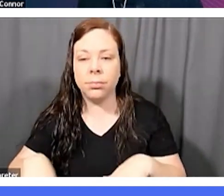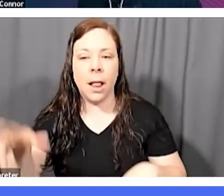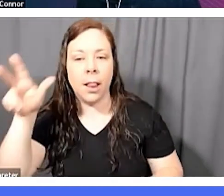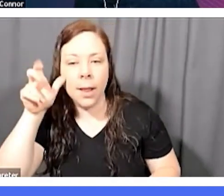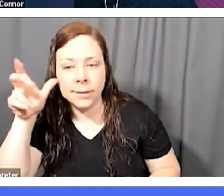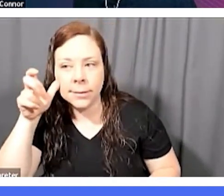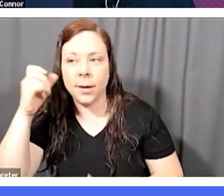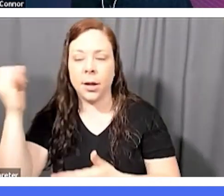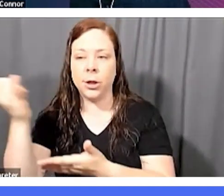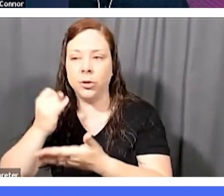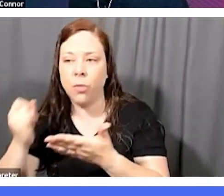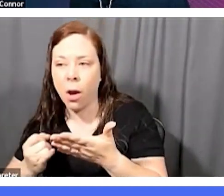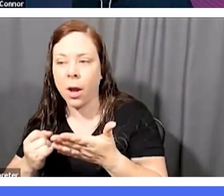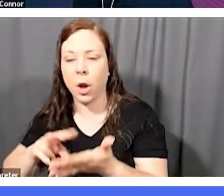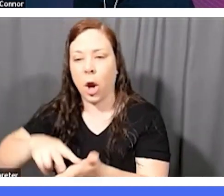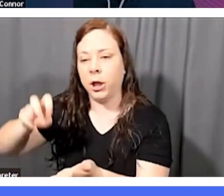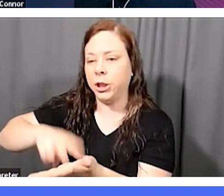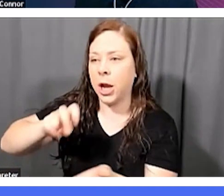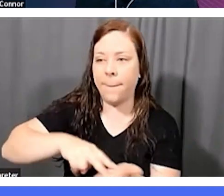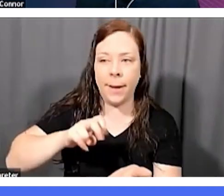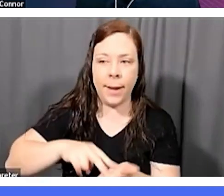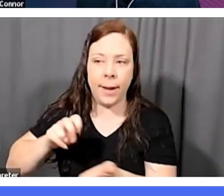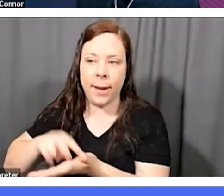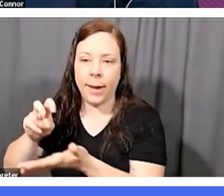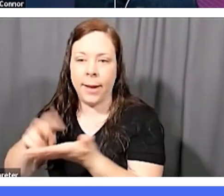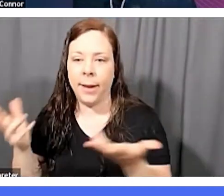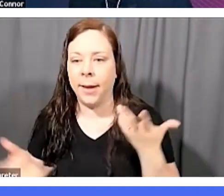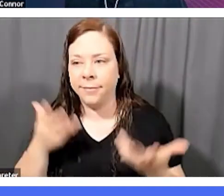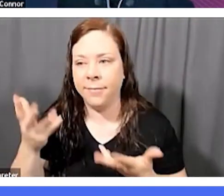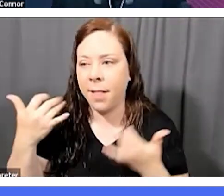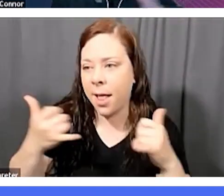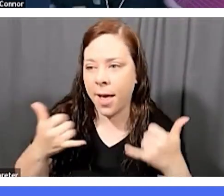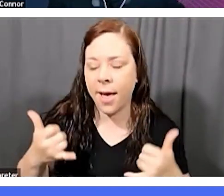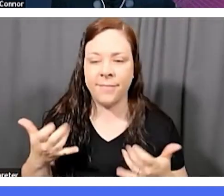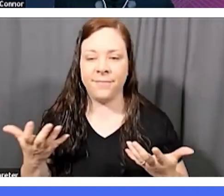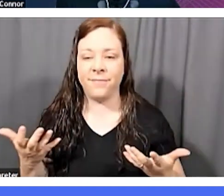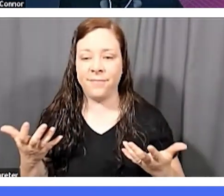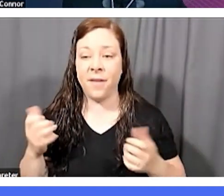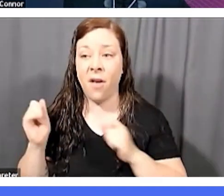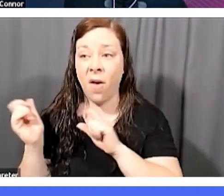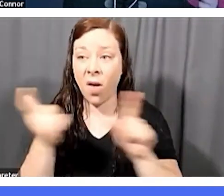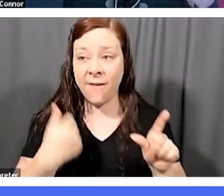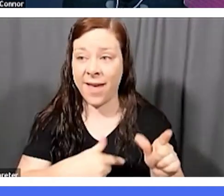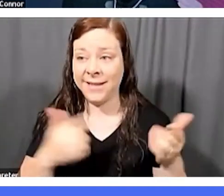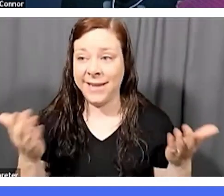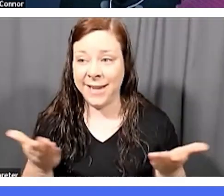or by jumping around and creating a play out of some concept you've learned. All of us on this call have some sense